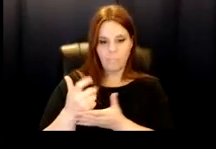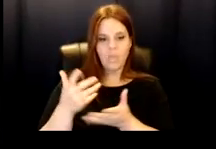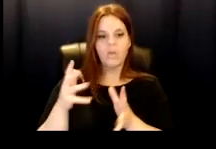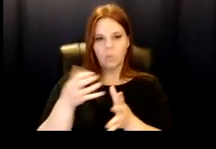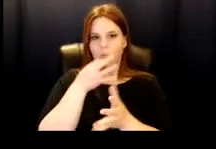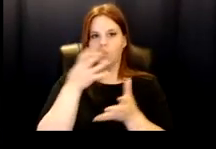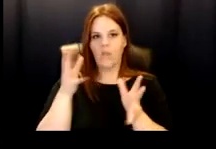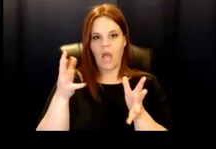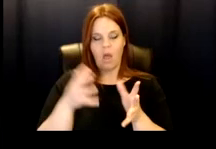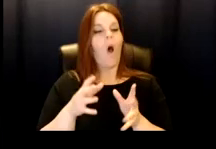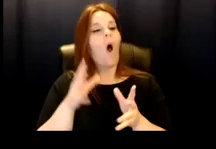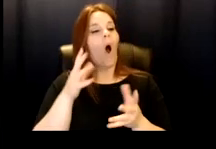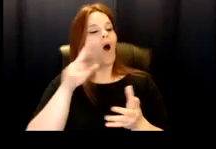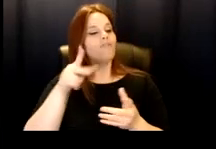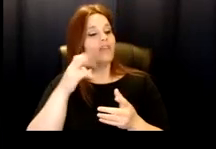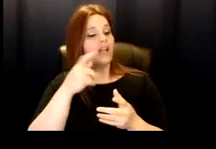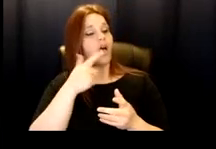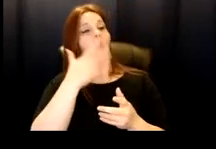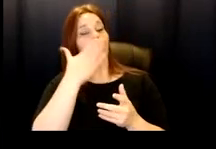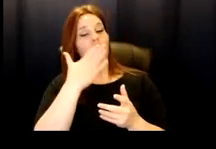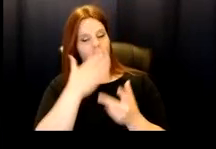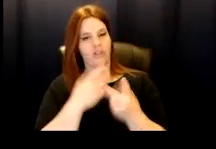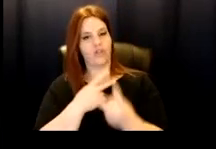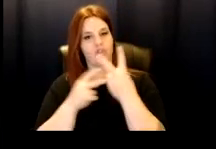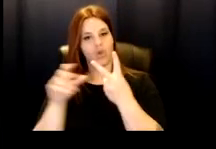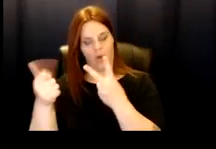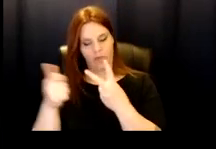Good. I am going to go right to there are two others. I am going to go